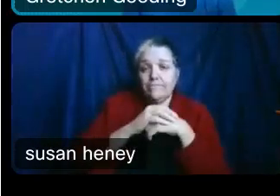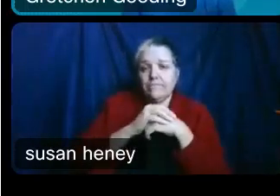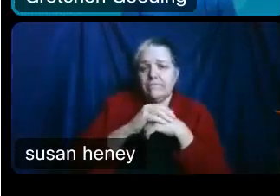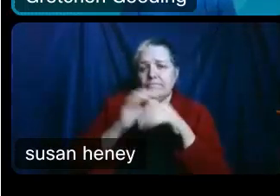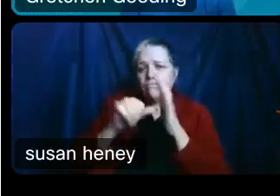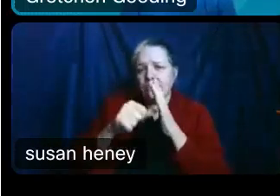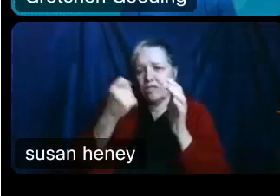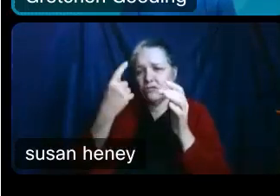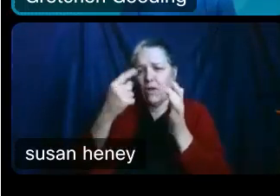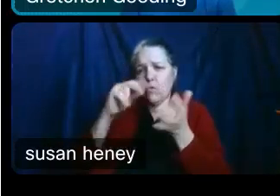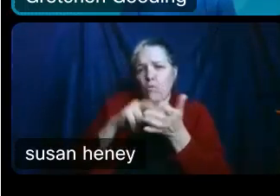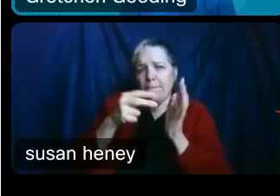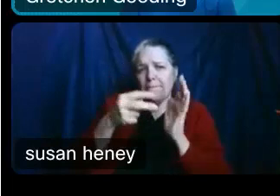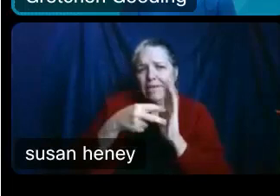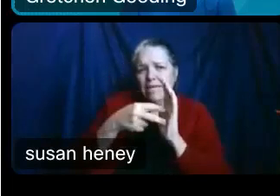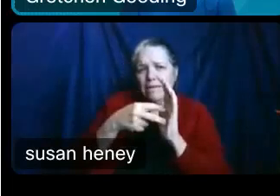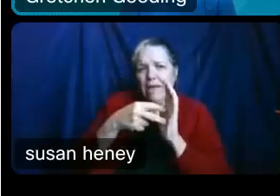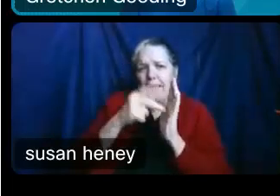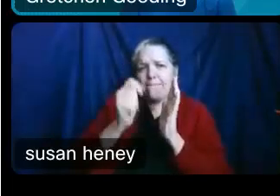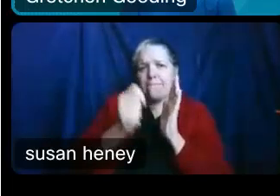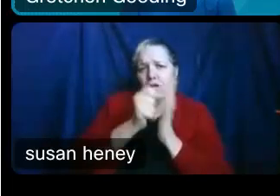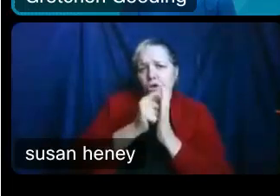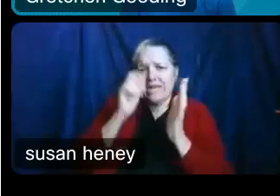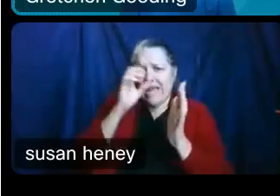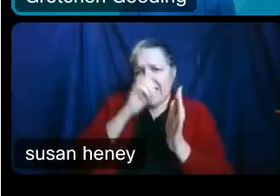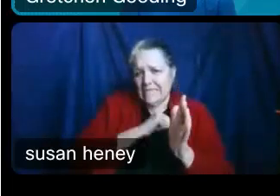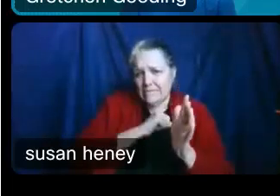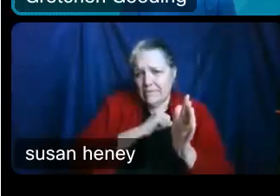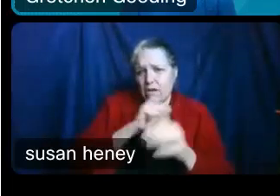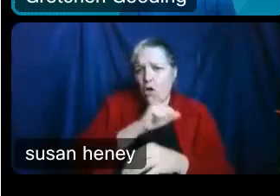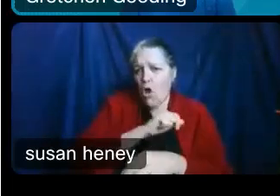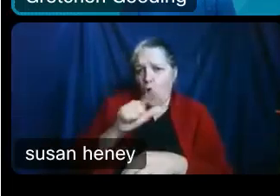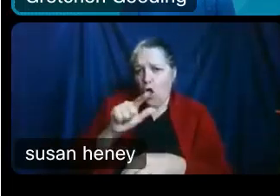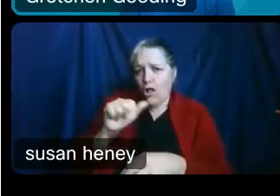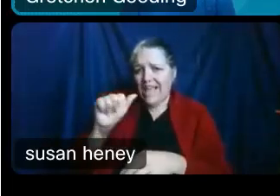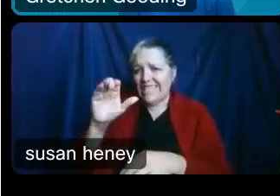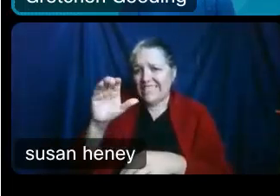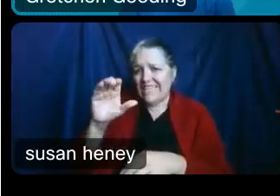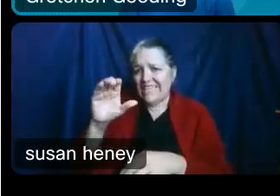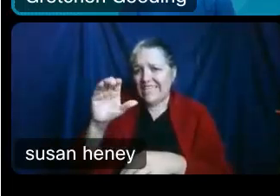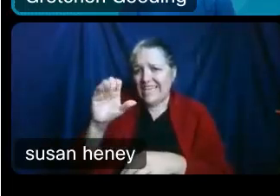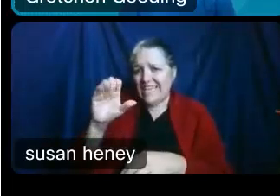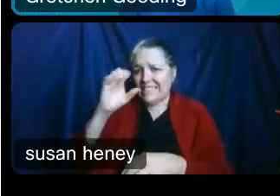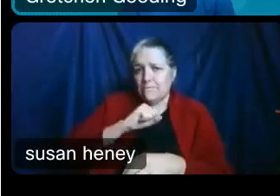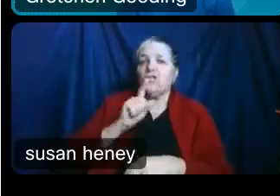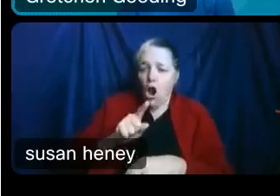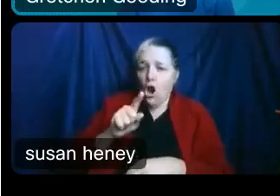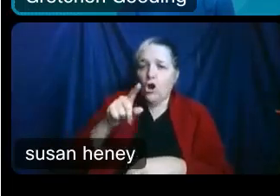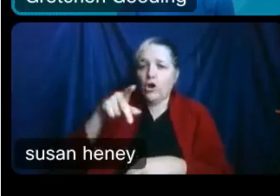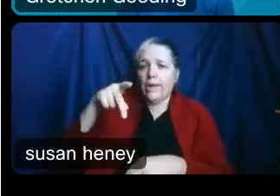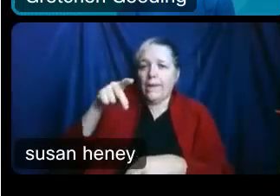of a period estimate, as all ACS estimates are in fact period estimates. Period estimates